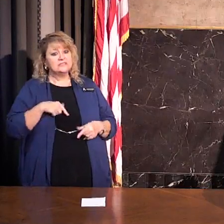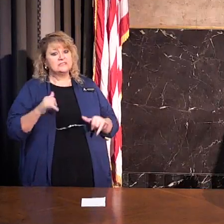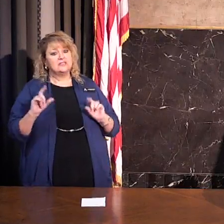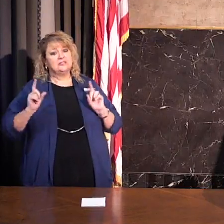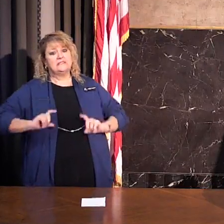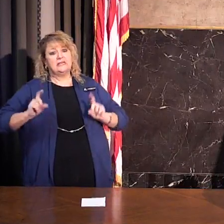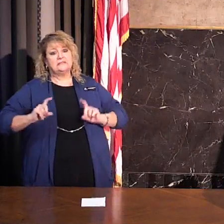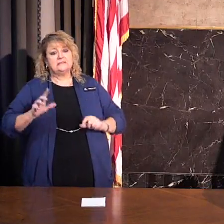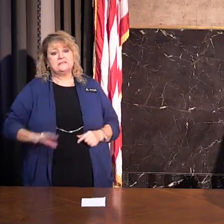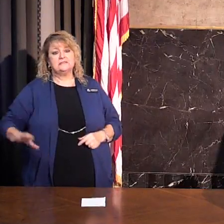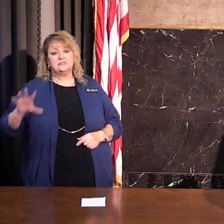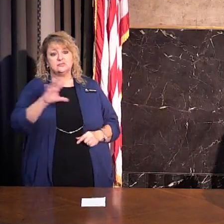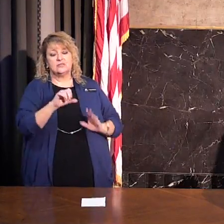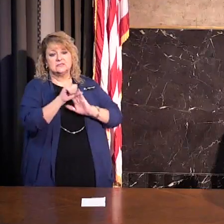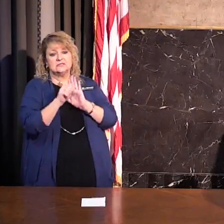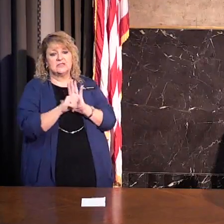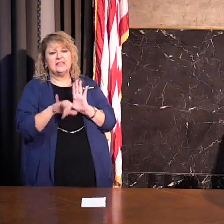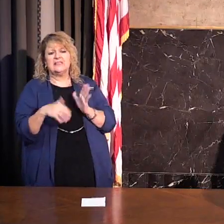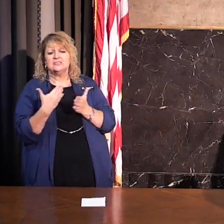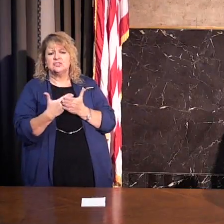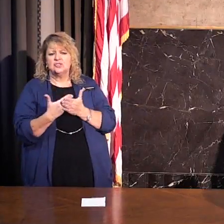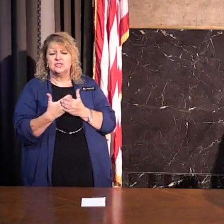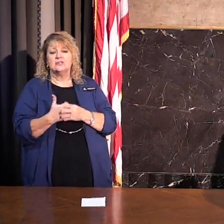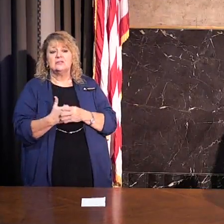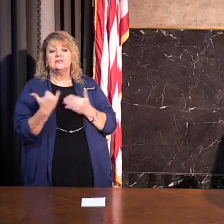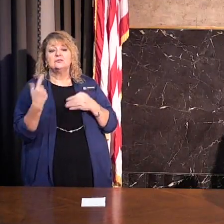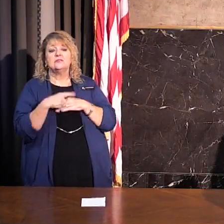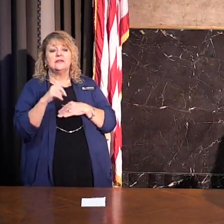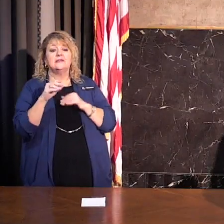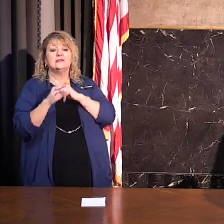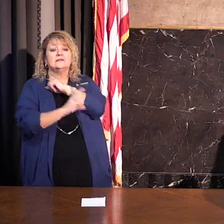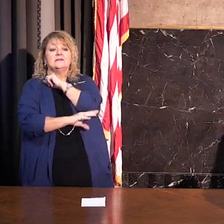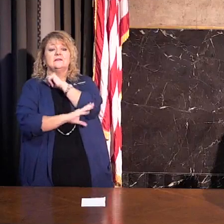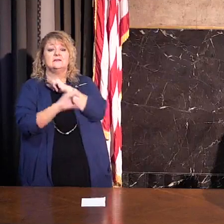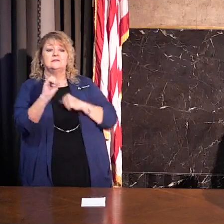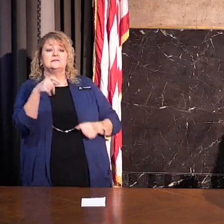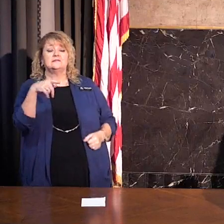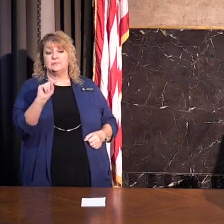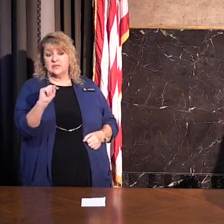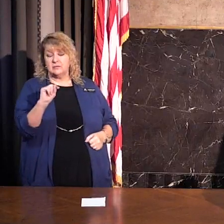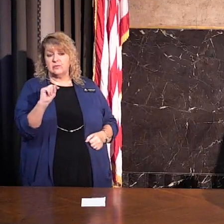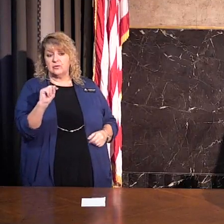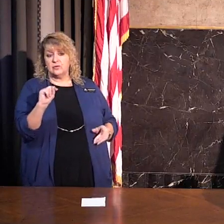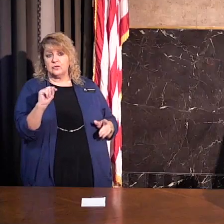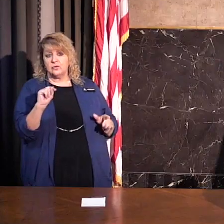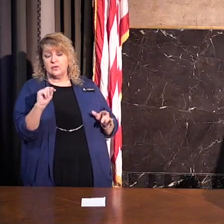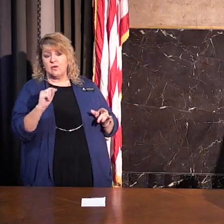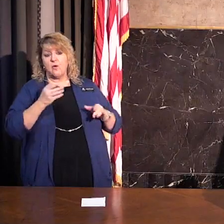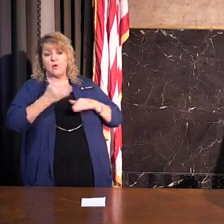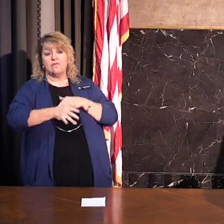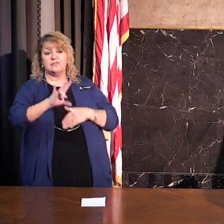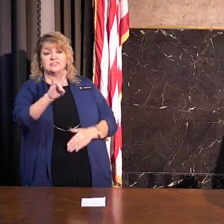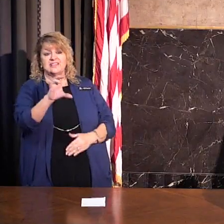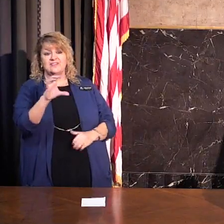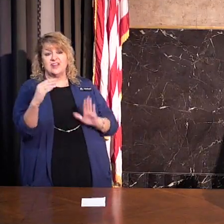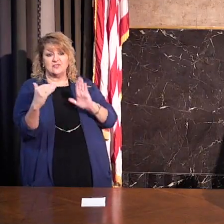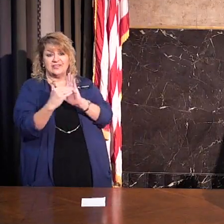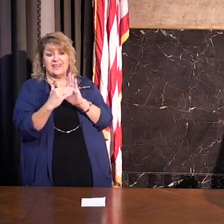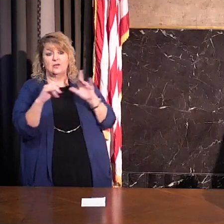testing in the state and that's good to date in September. We've already logged over 700